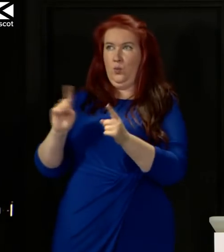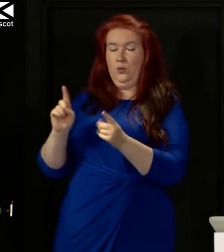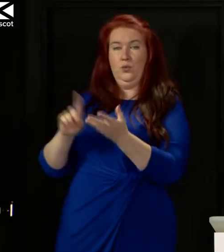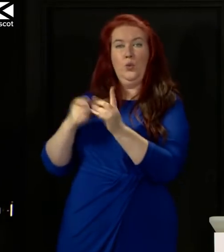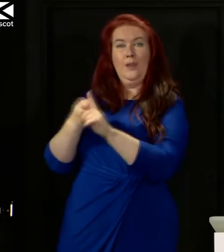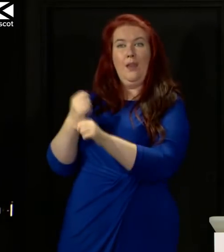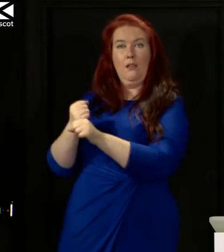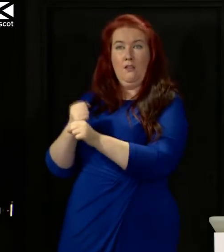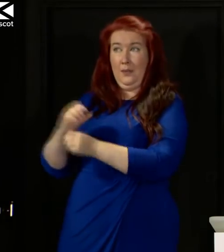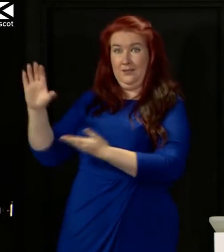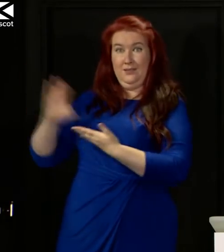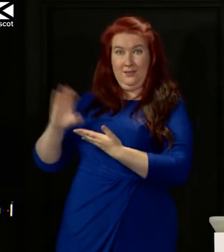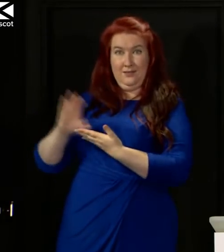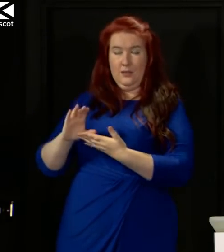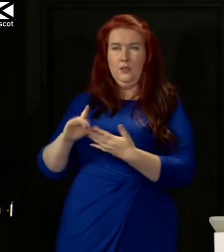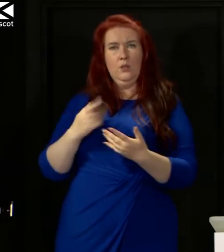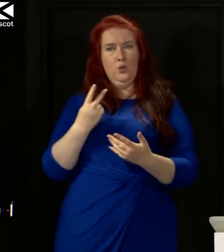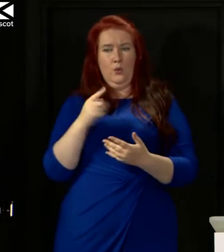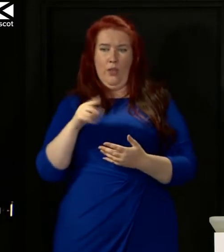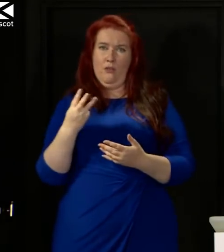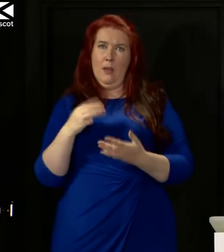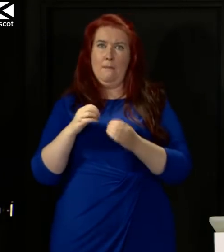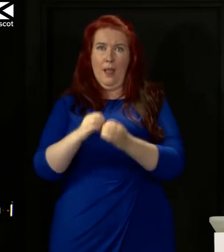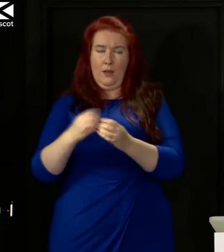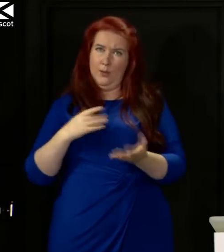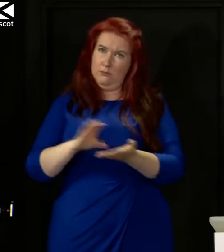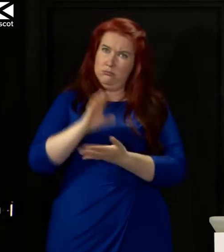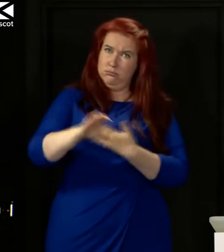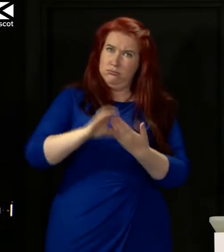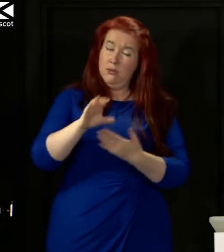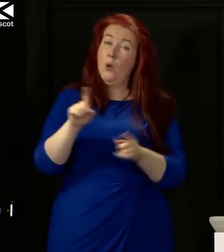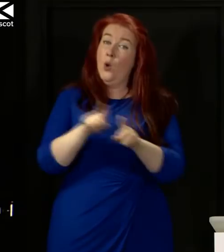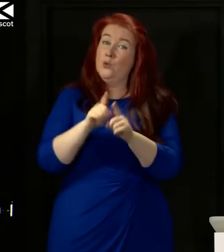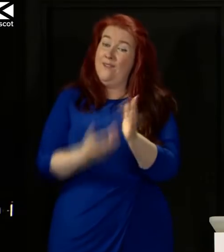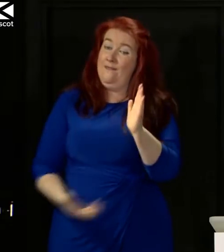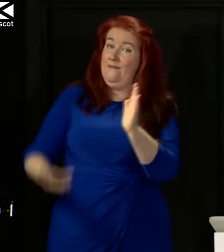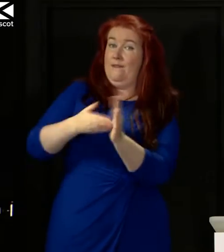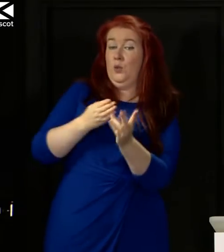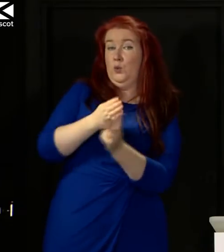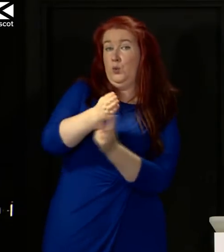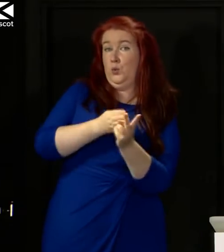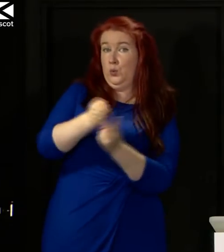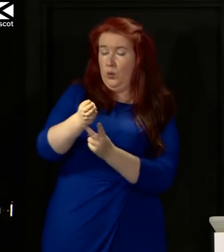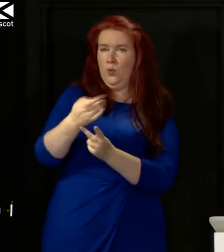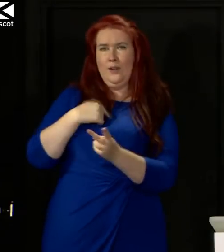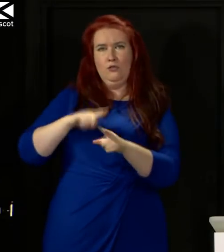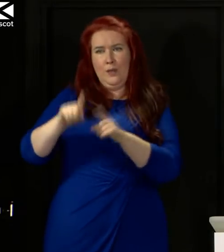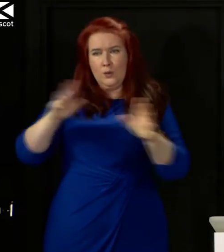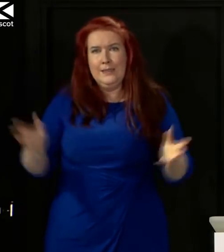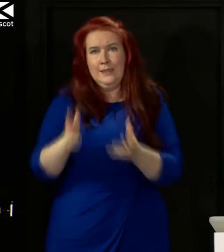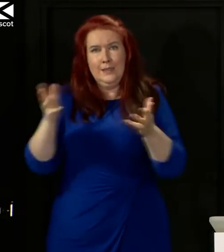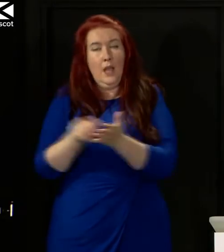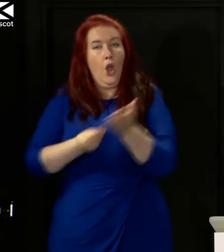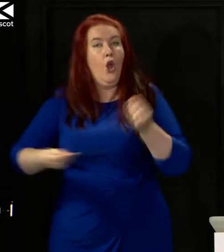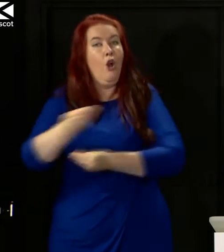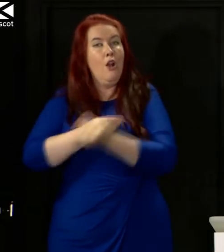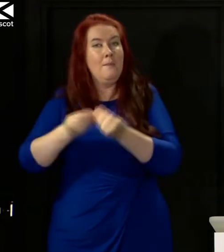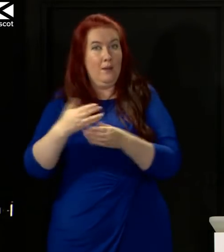And today I want to confirm two additional measures to promote economic recovery in the immediate term.